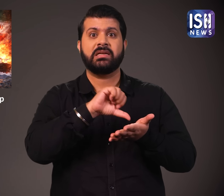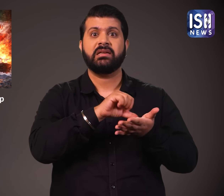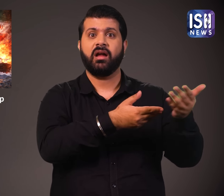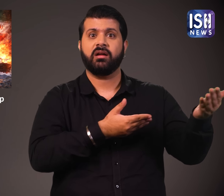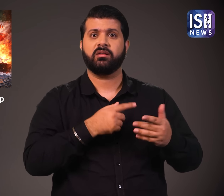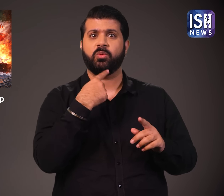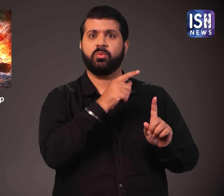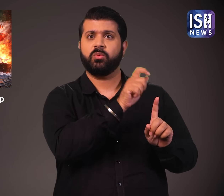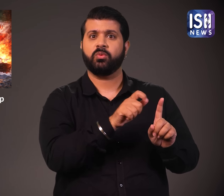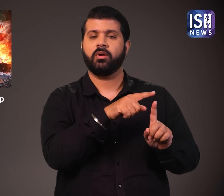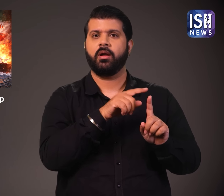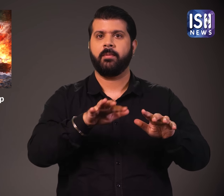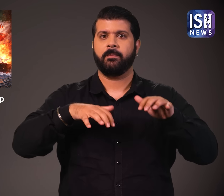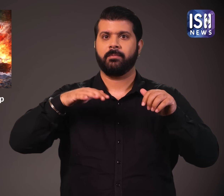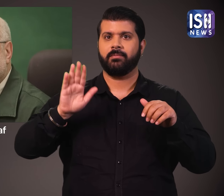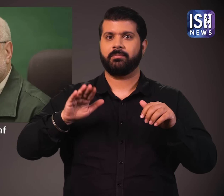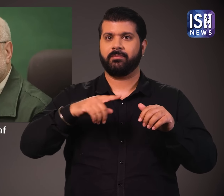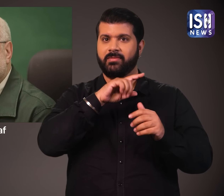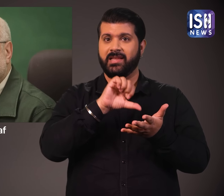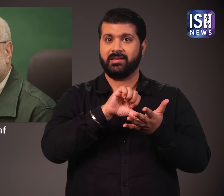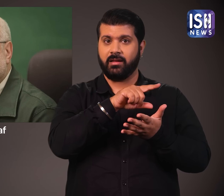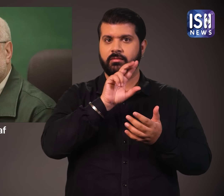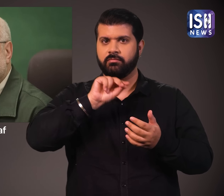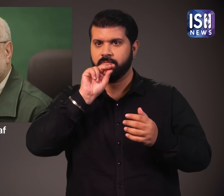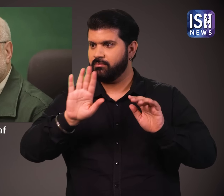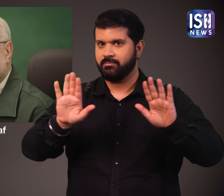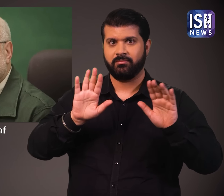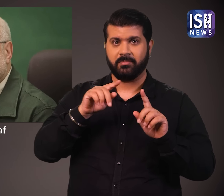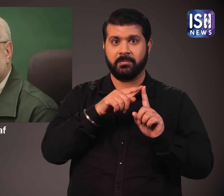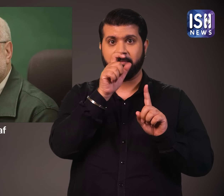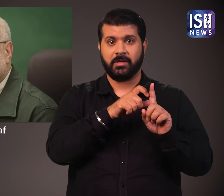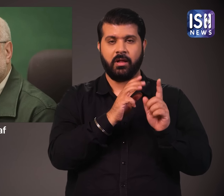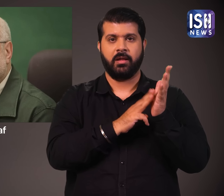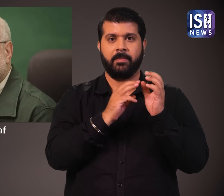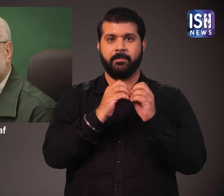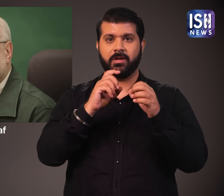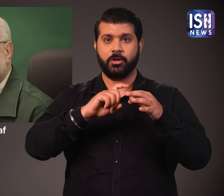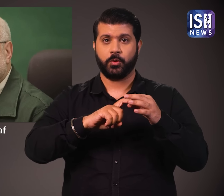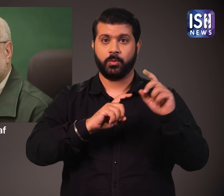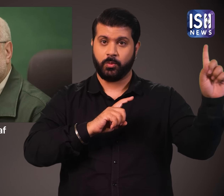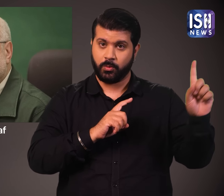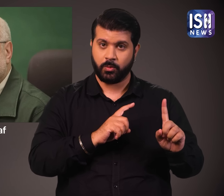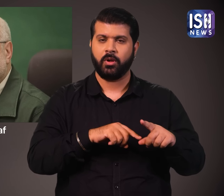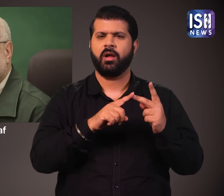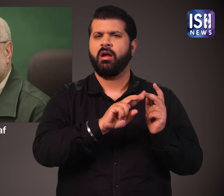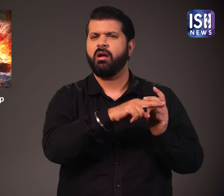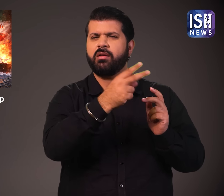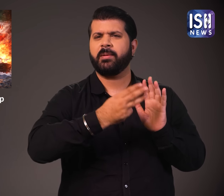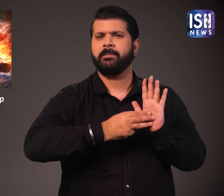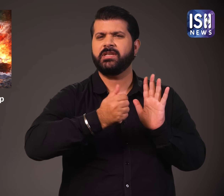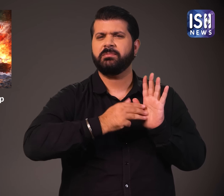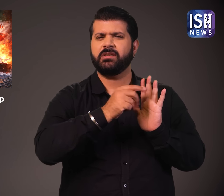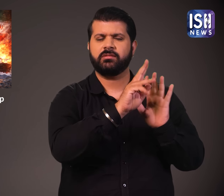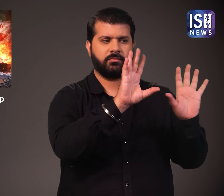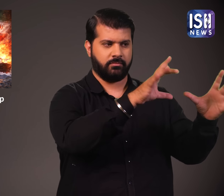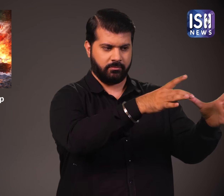From the Iranian side, Parliament Speaker Mohammad Bagher Qalibaf and other ministers were present.